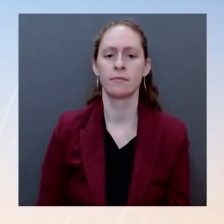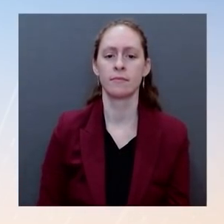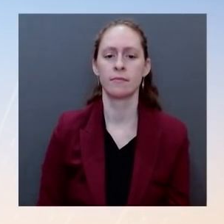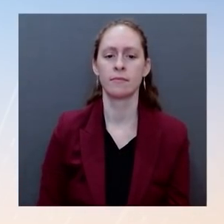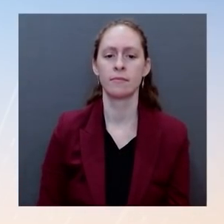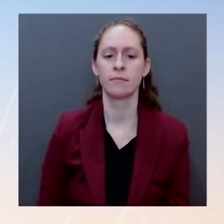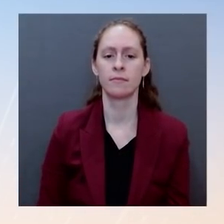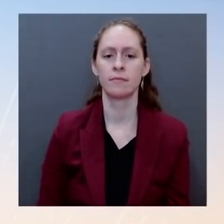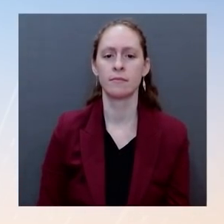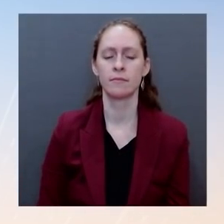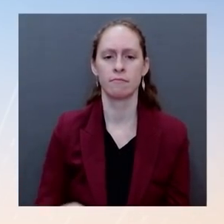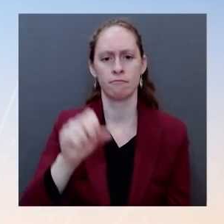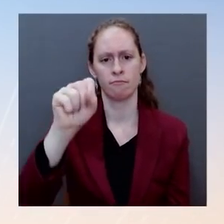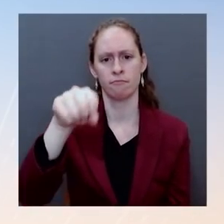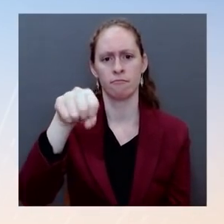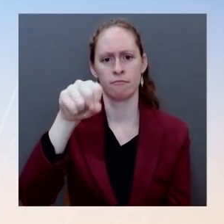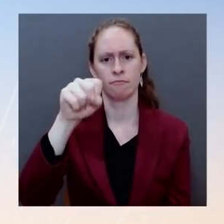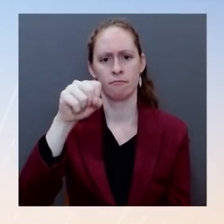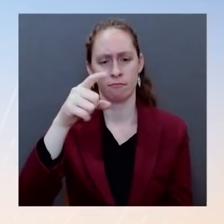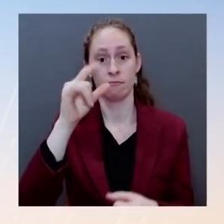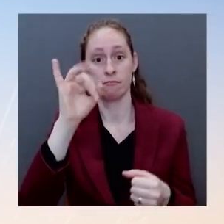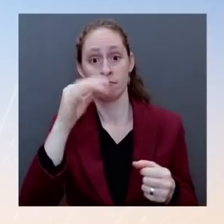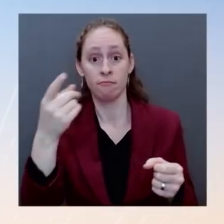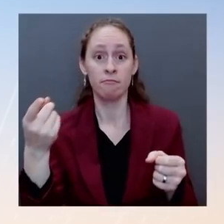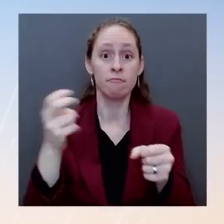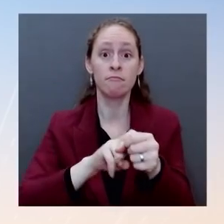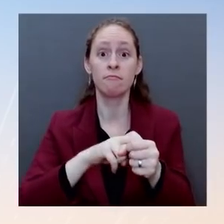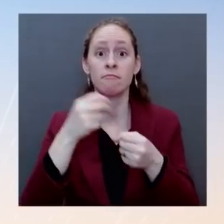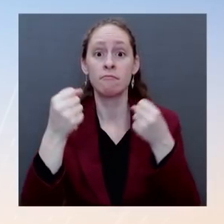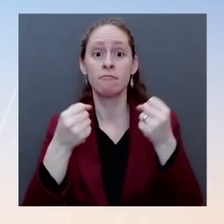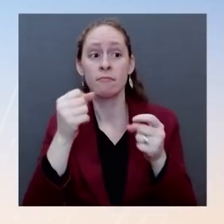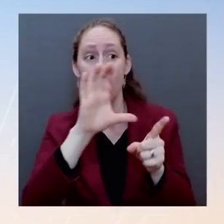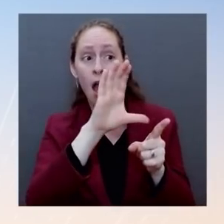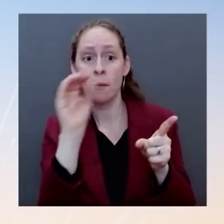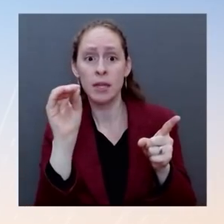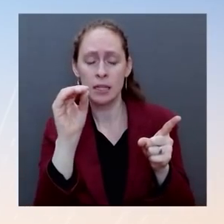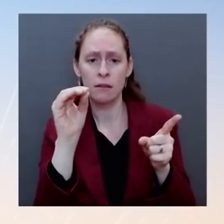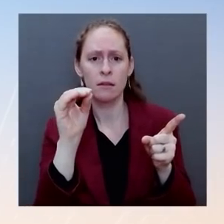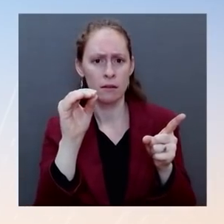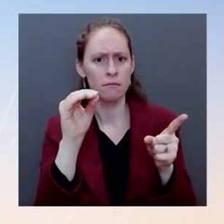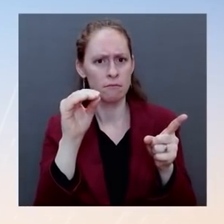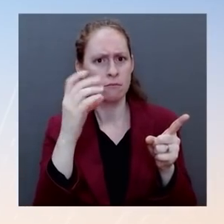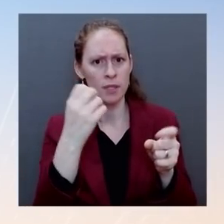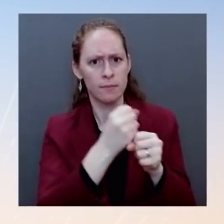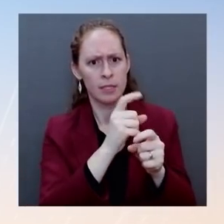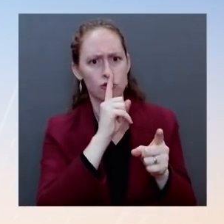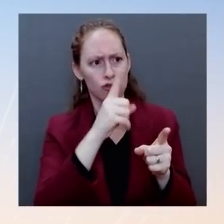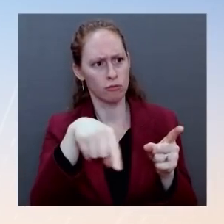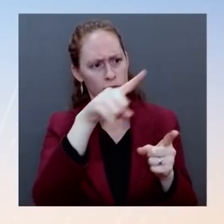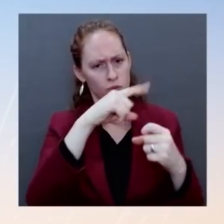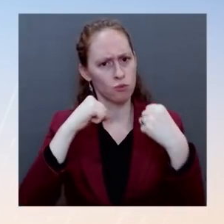and her friends and her entire community. We have met -- members of the administration have met with her family and continue to be in touch on this important issue.